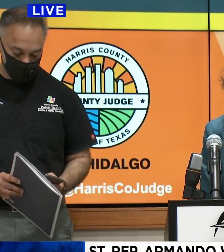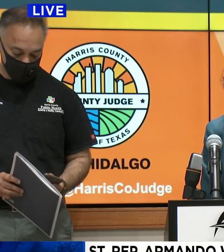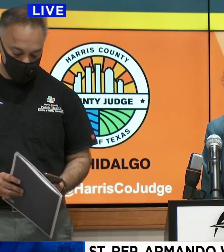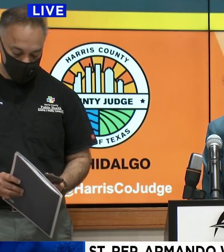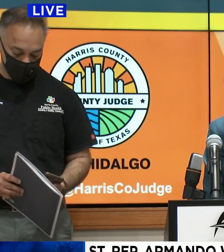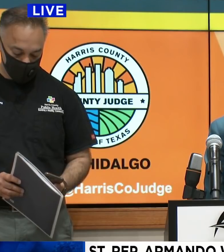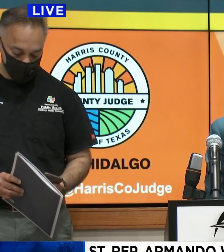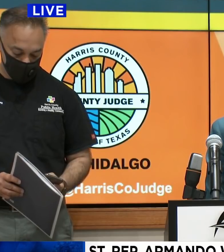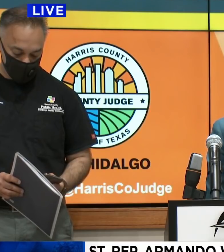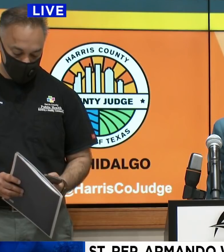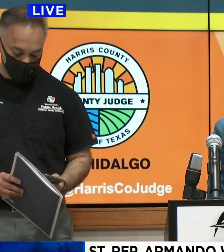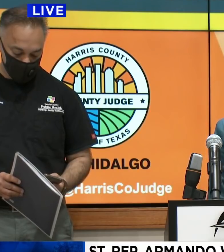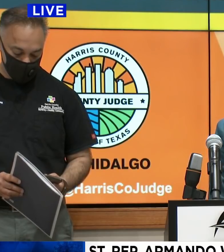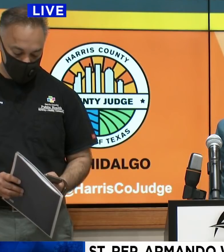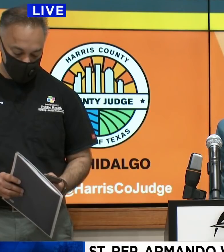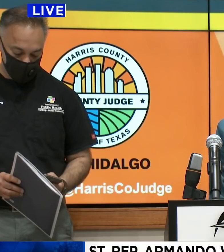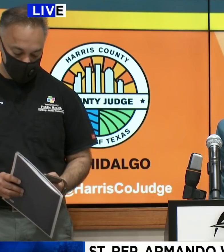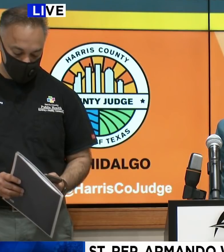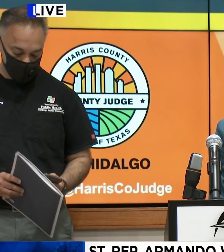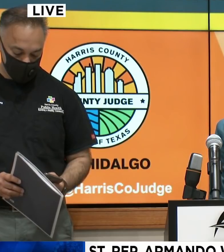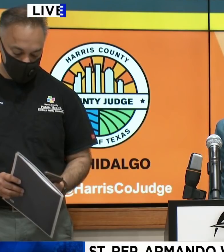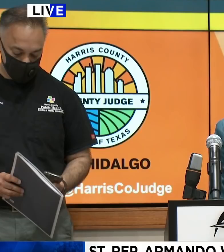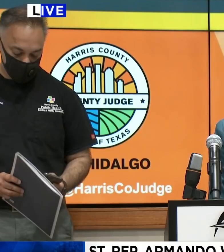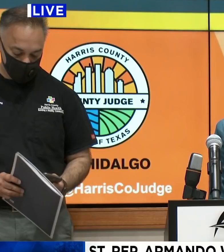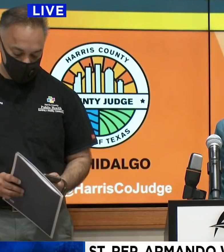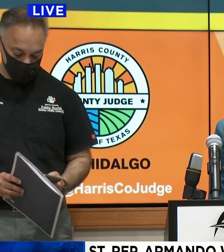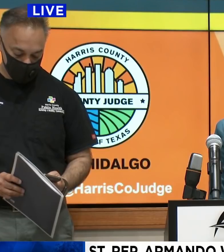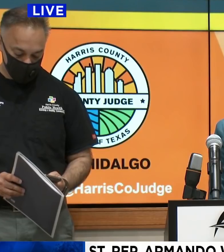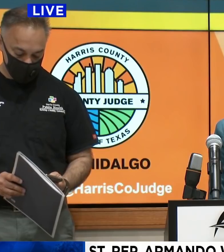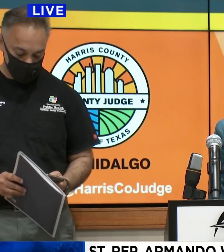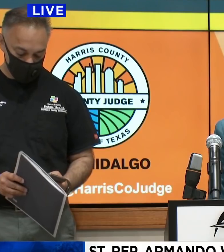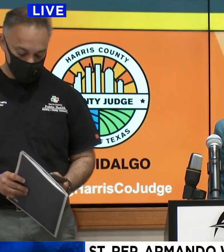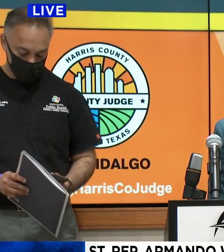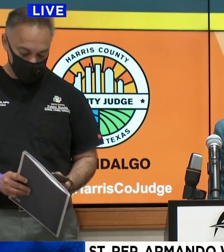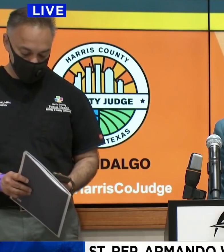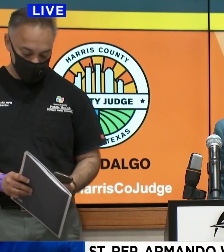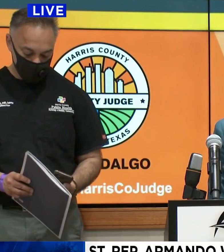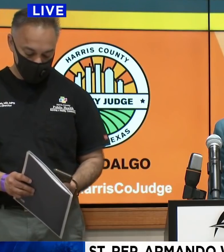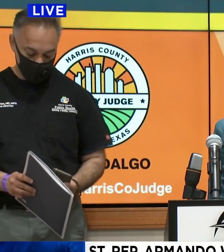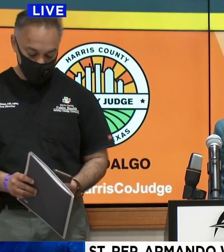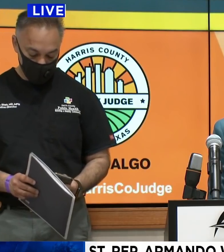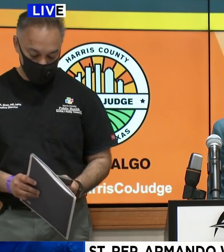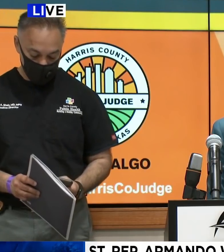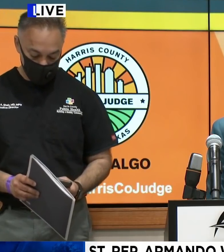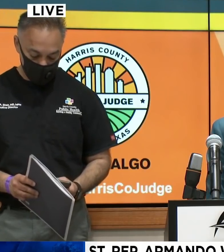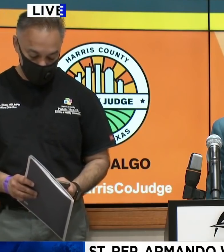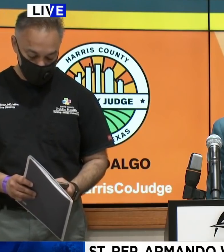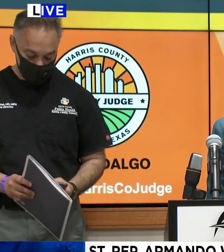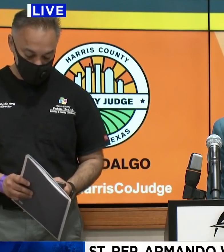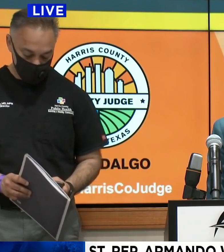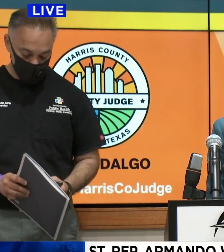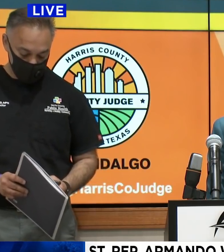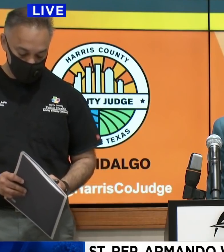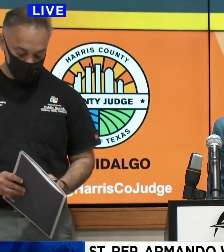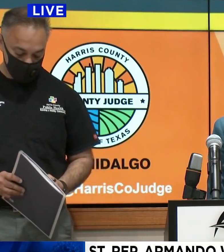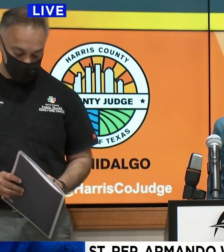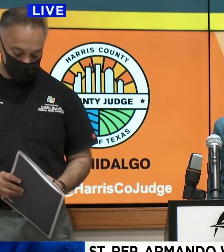COVID-19 and Harris County Judge Lina Hidalgo has Judge Lina Hidalgo has announced Texas state announced Texas state representative Armando Wally representative Armando Wally who represents the aldine area